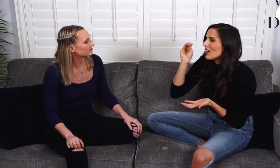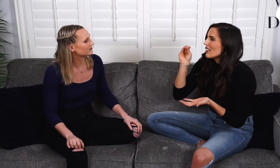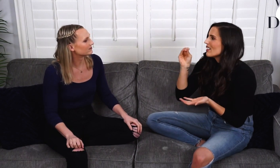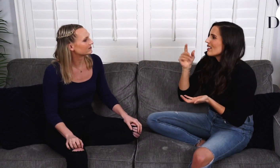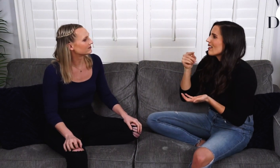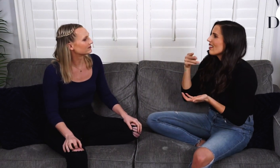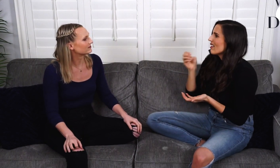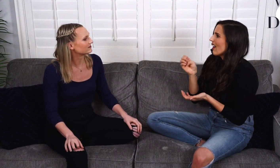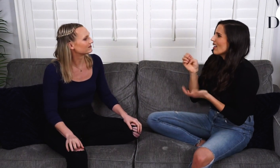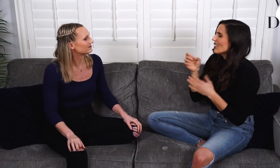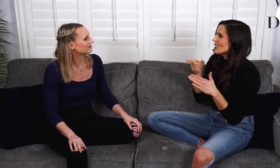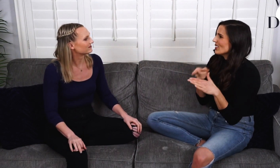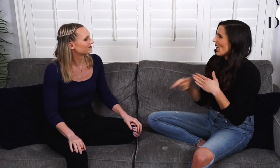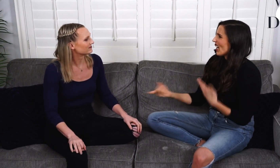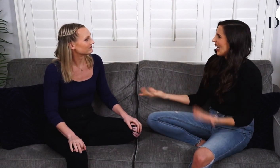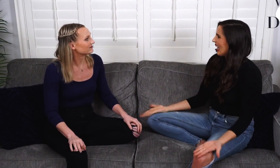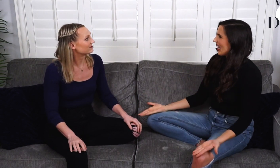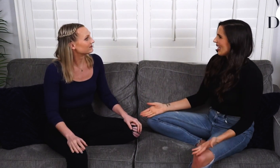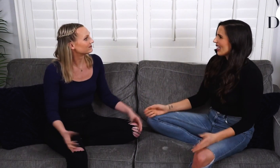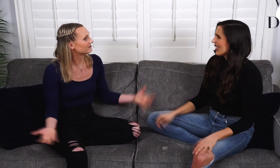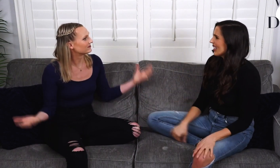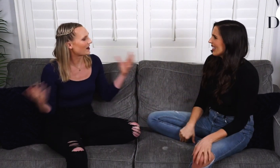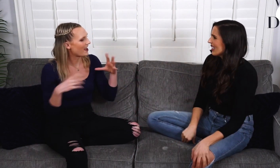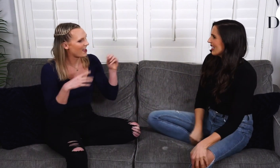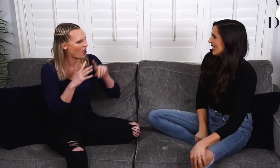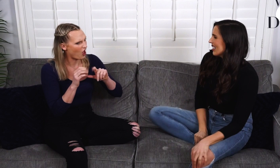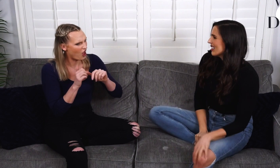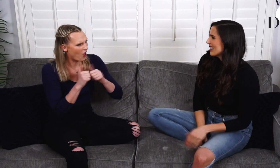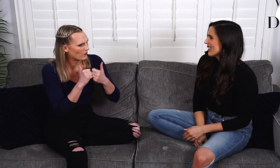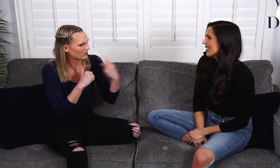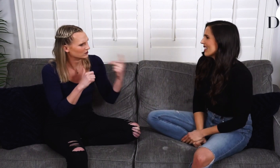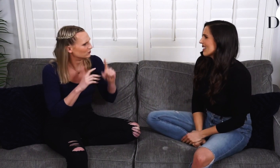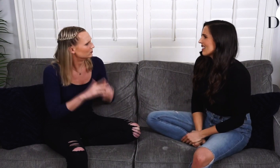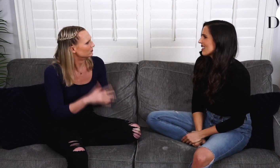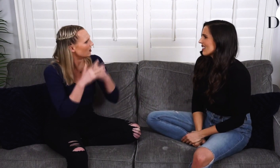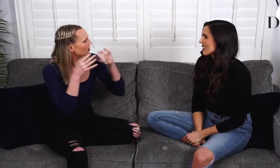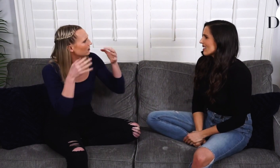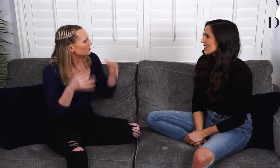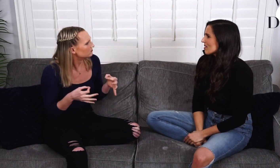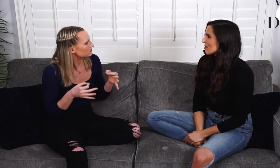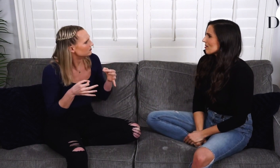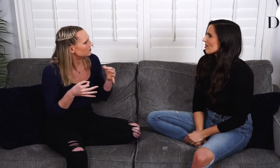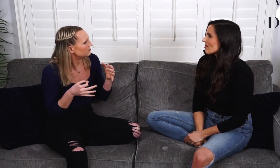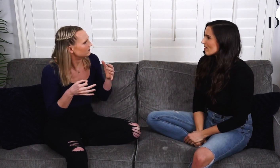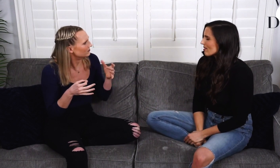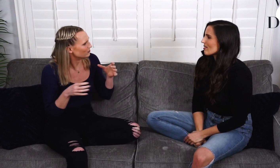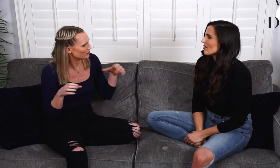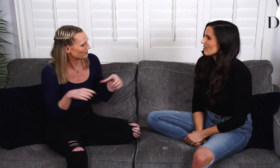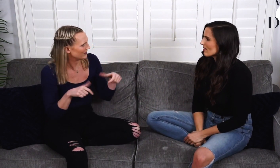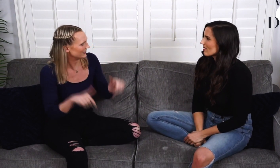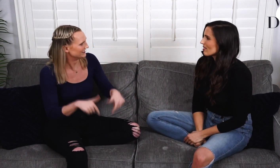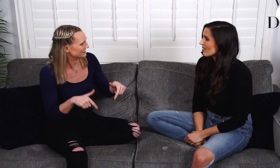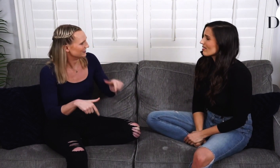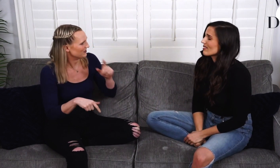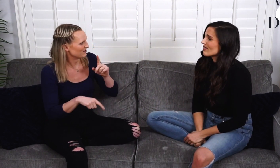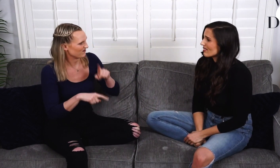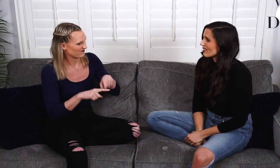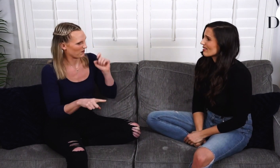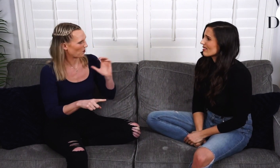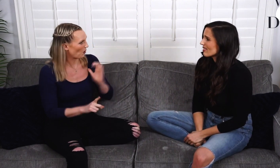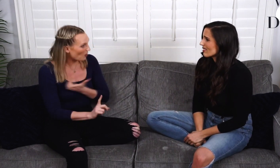learned and just the journey overall. Yeah, and how we ultimately decided to do this podcast